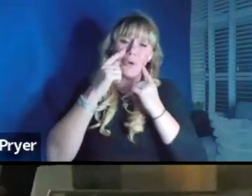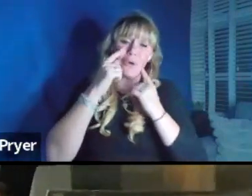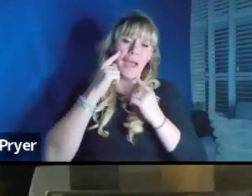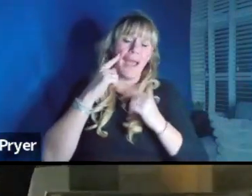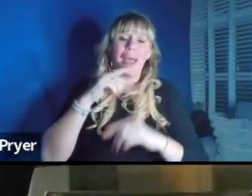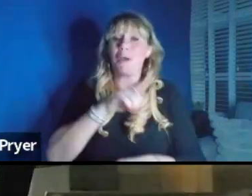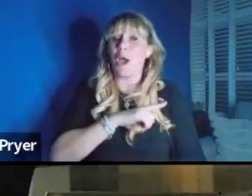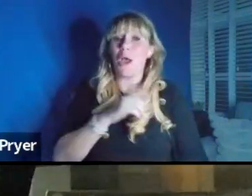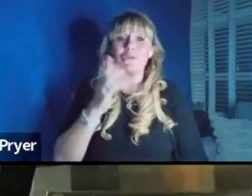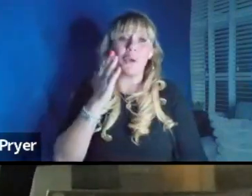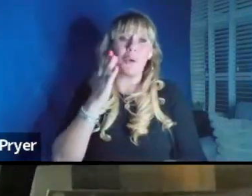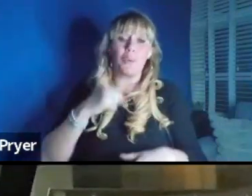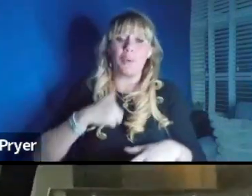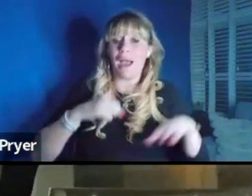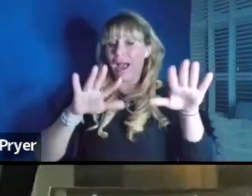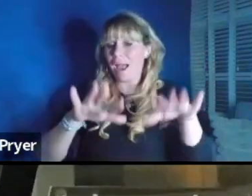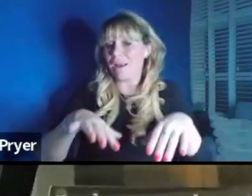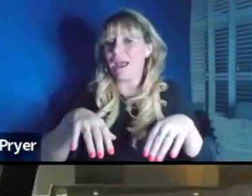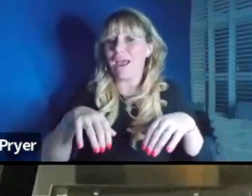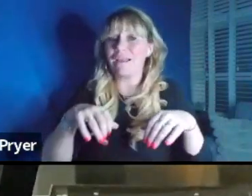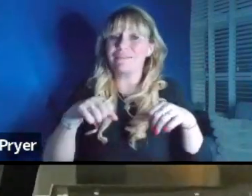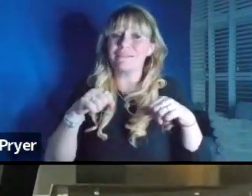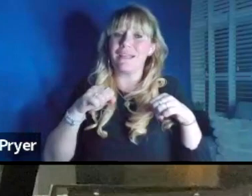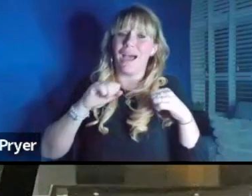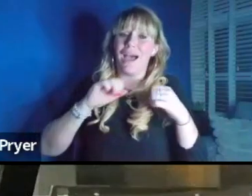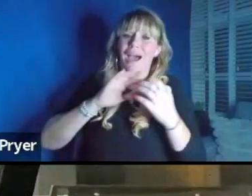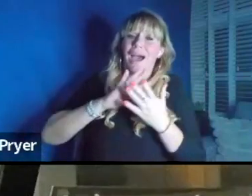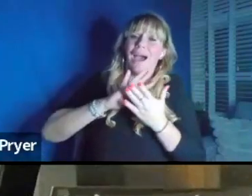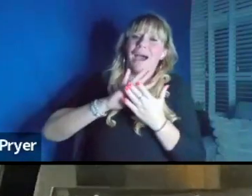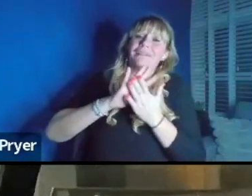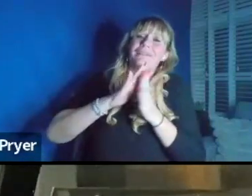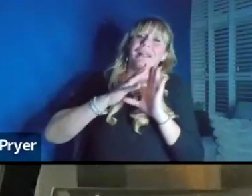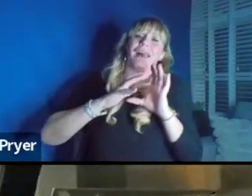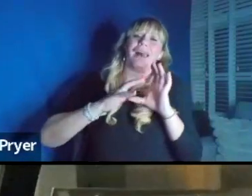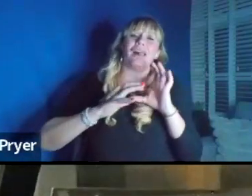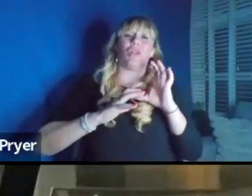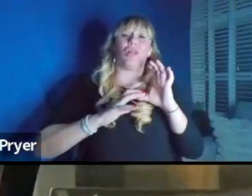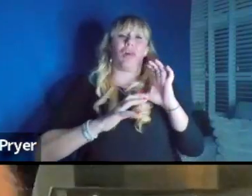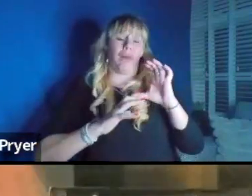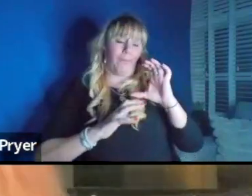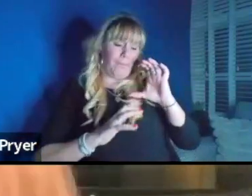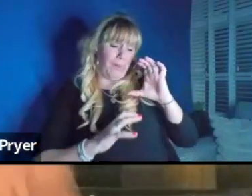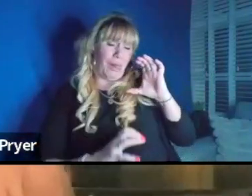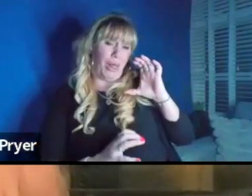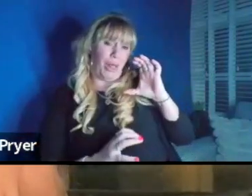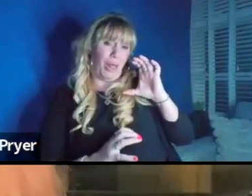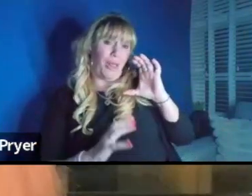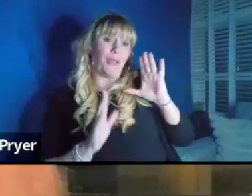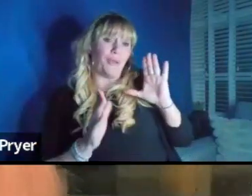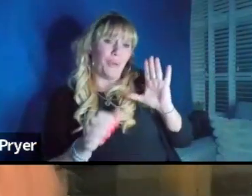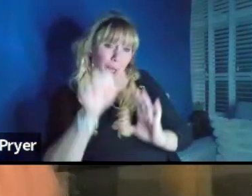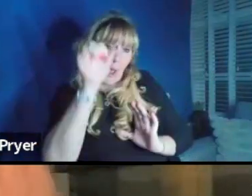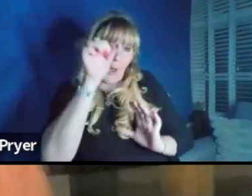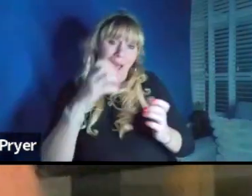I know it's crazy everyday Well, tomorrow may be shaky